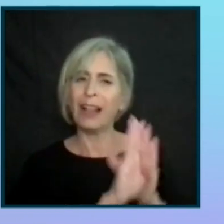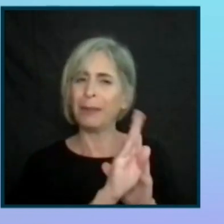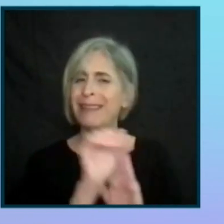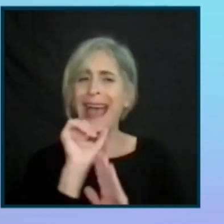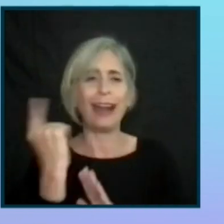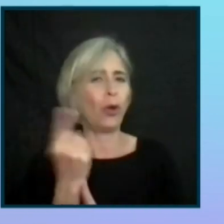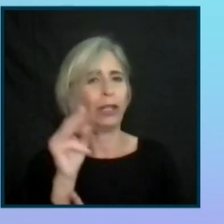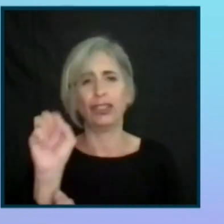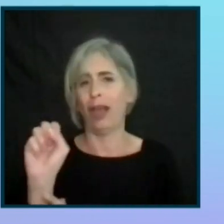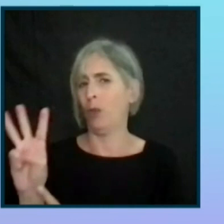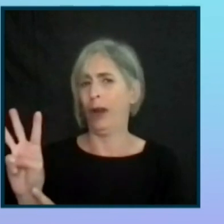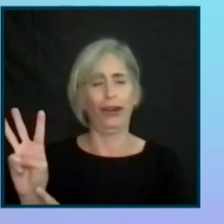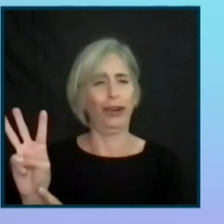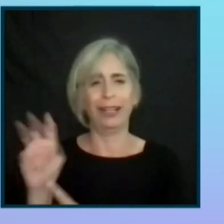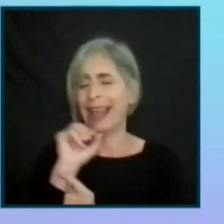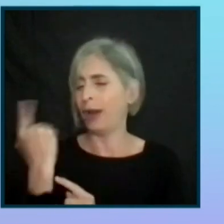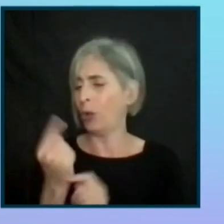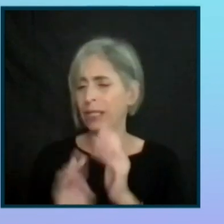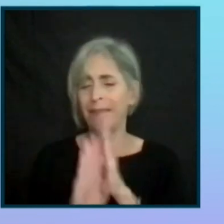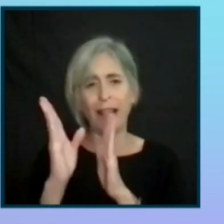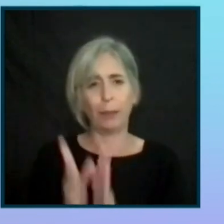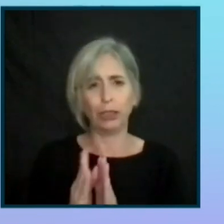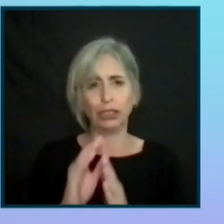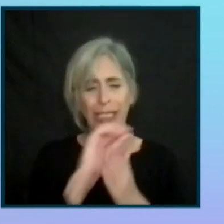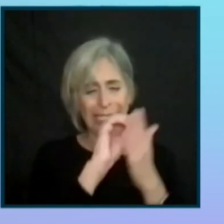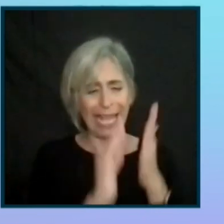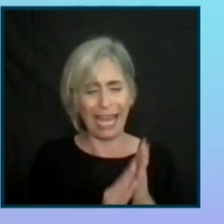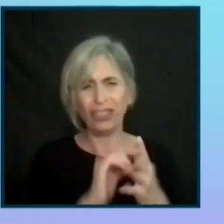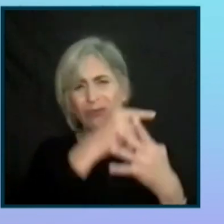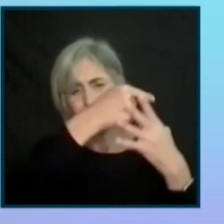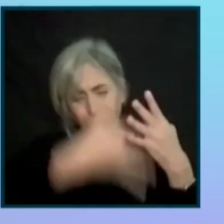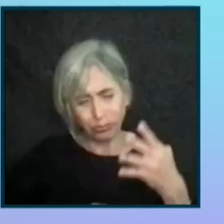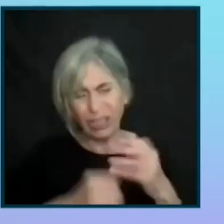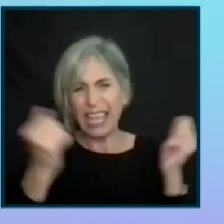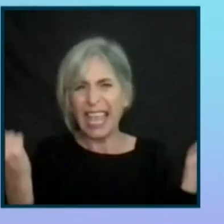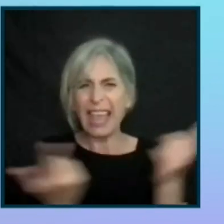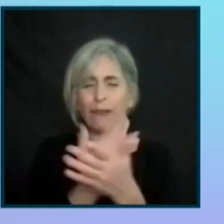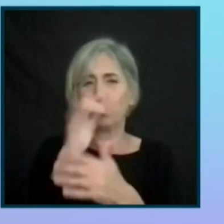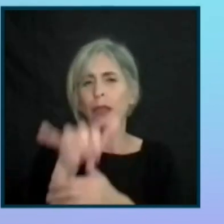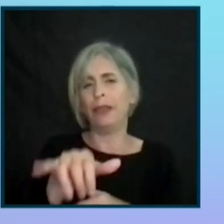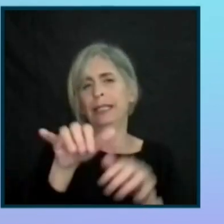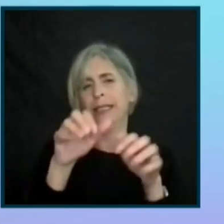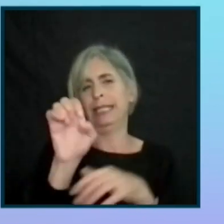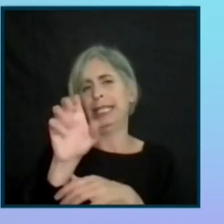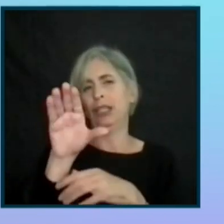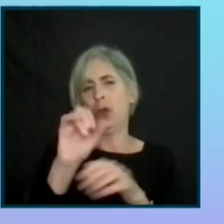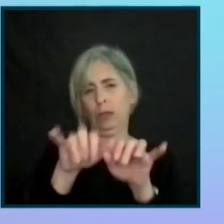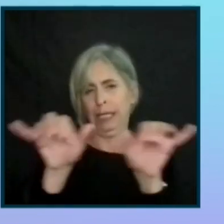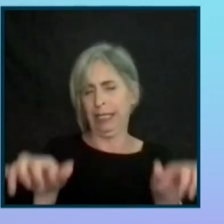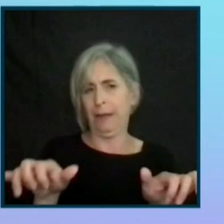it's not just developers, it's designers, it's product people, it's everybody in this ecosystem has gotta understand it, but